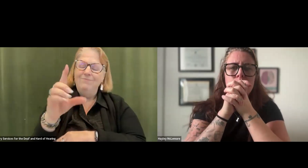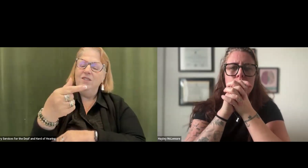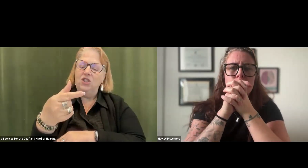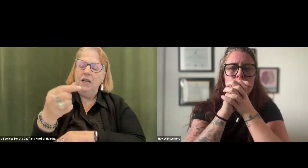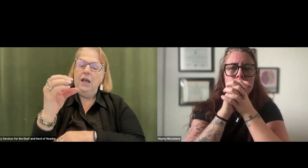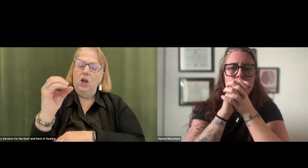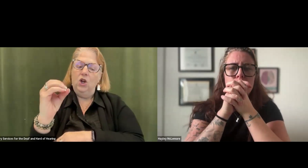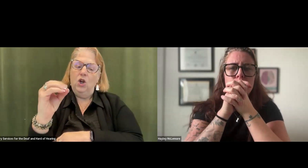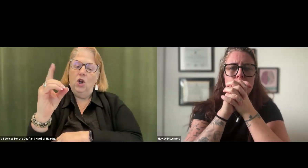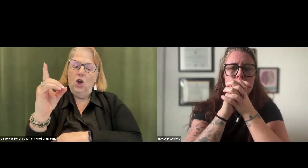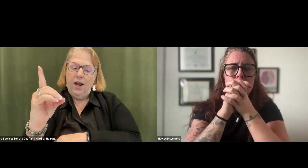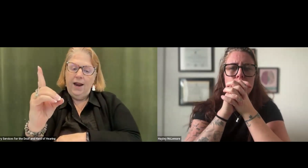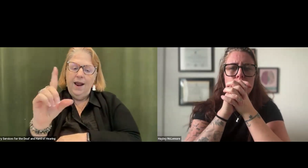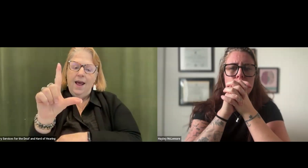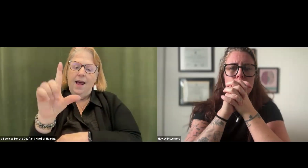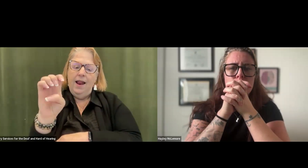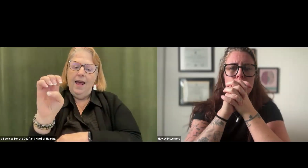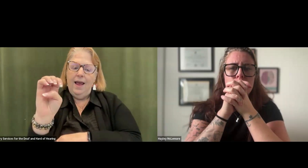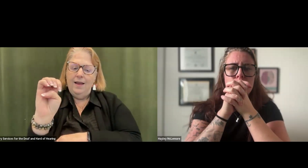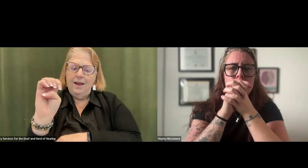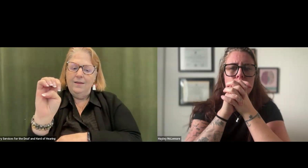And that's gonna be at the Goodlettsville Branch.